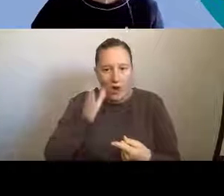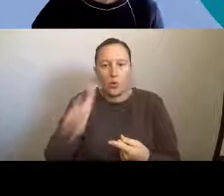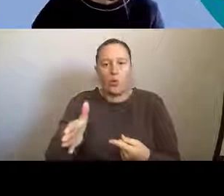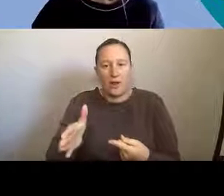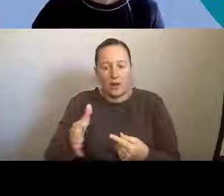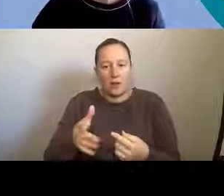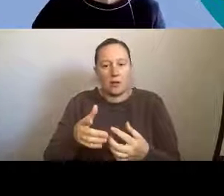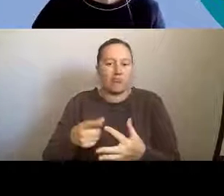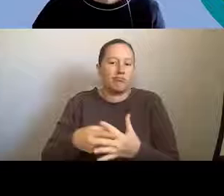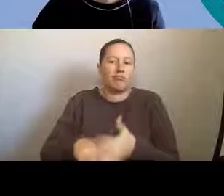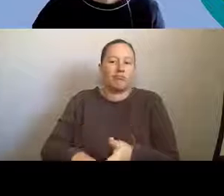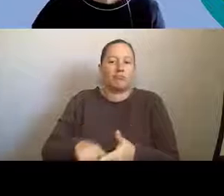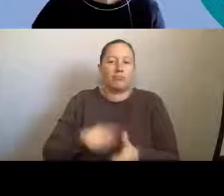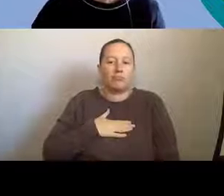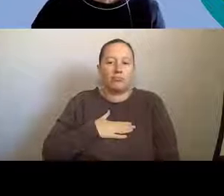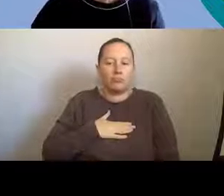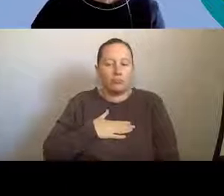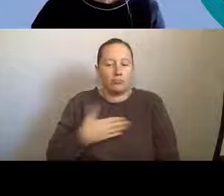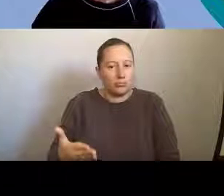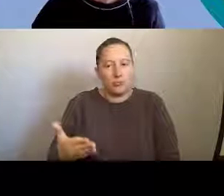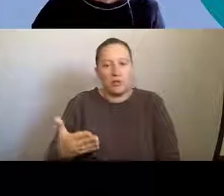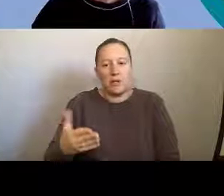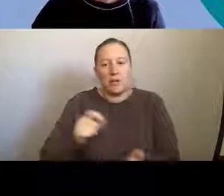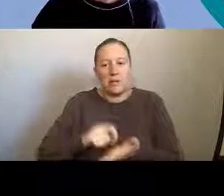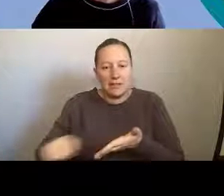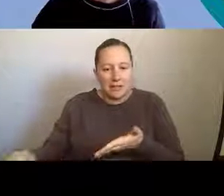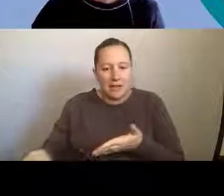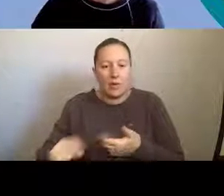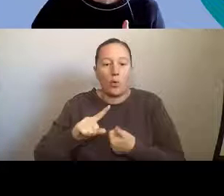how consent will be sought, under what circumstances,